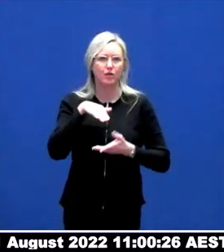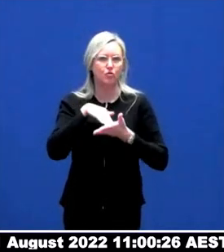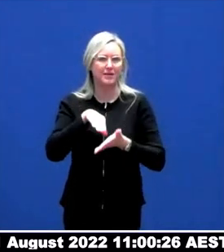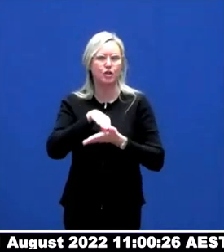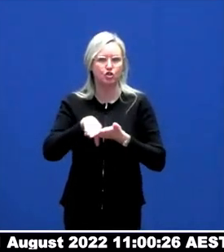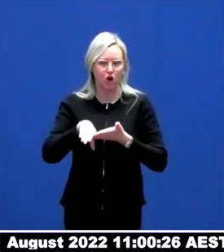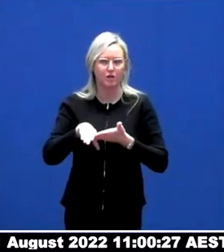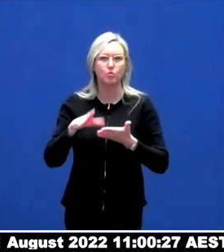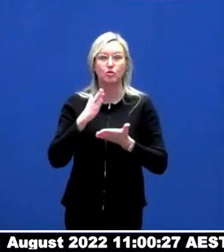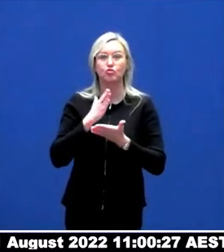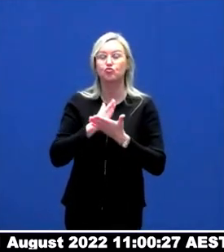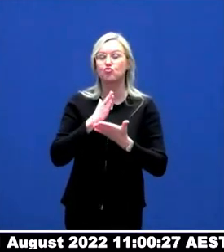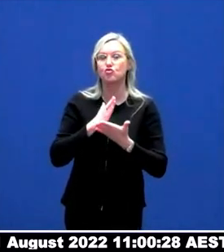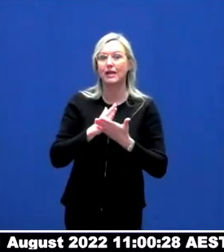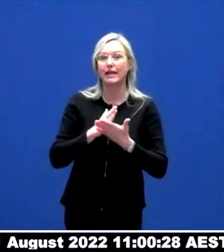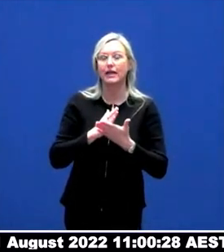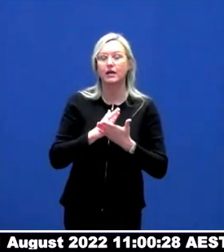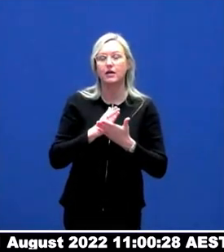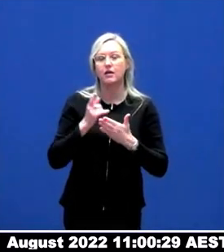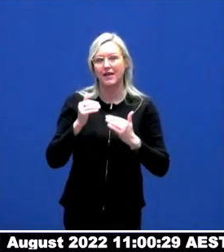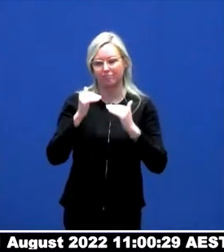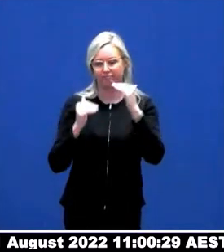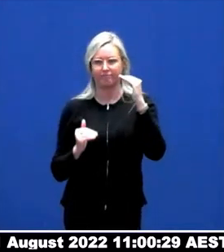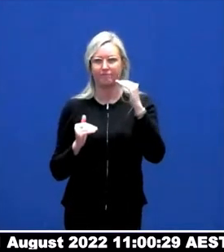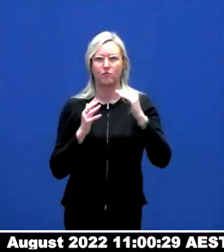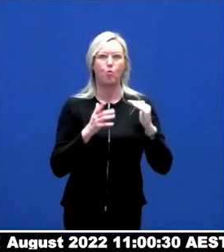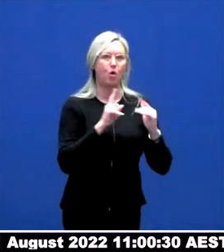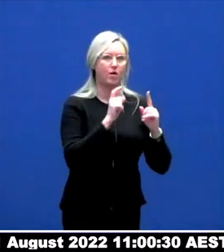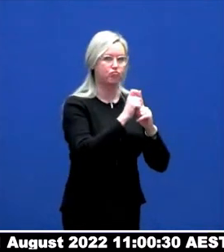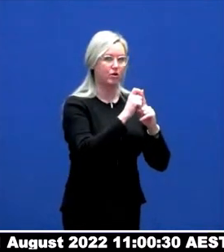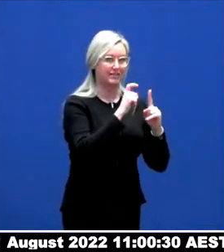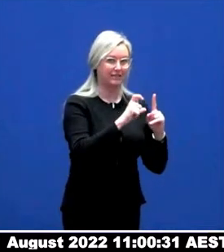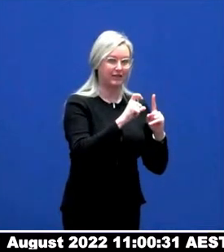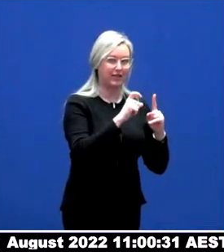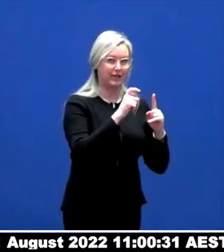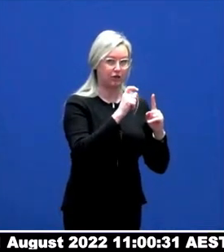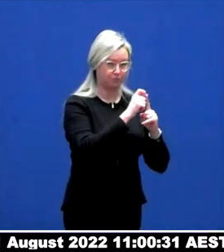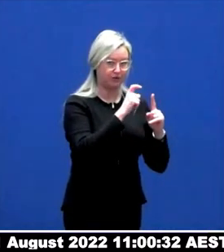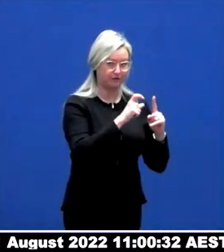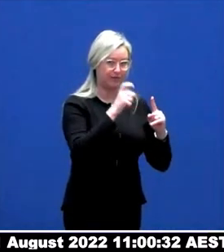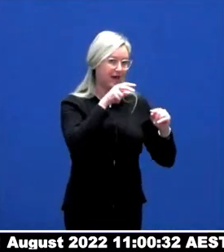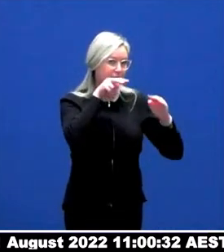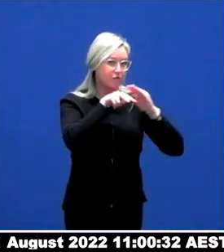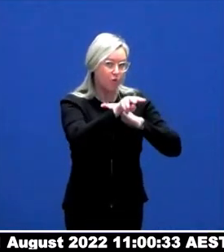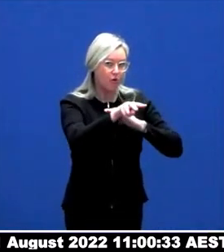between what the Productivity Commission forecast for demand at full scheme versus current payments. MS EASTMAN: Right.